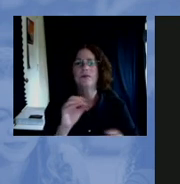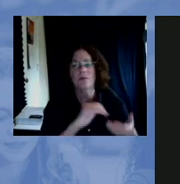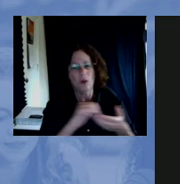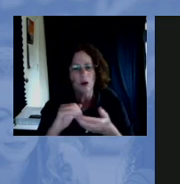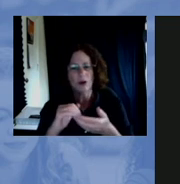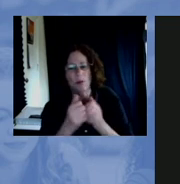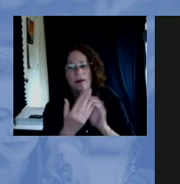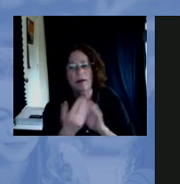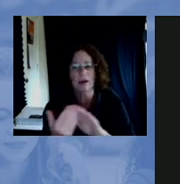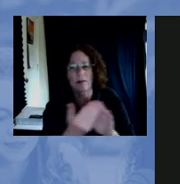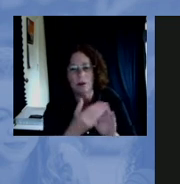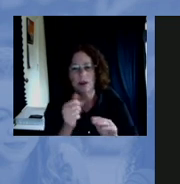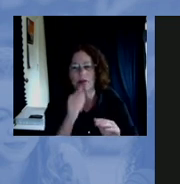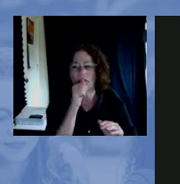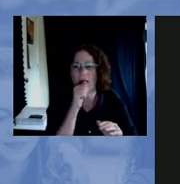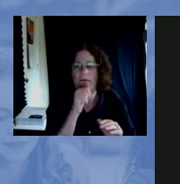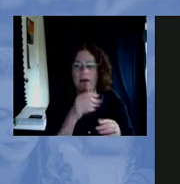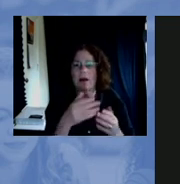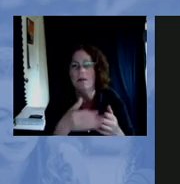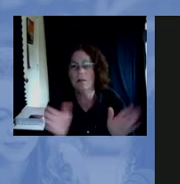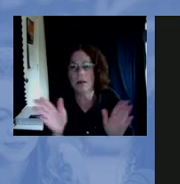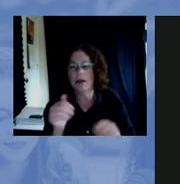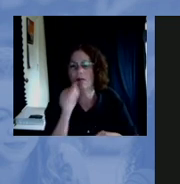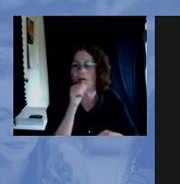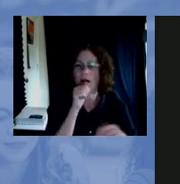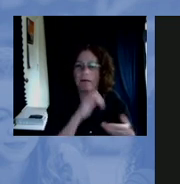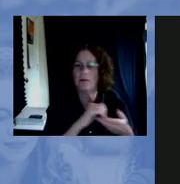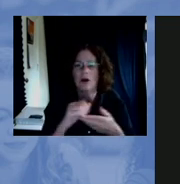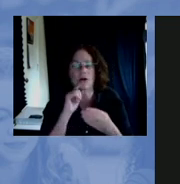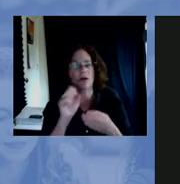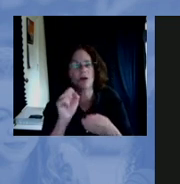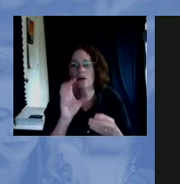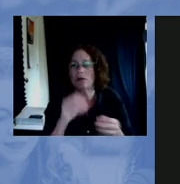PRIVATE, PUBLIC AND PRIVATE PARTNERSHIPS ARE VITALLY IMPORTANT TO US AND WORKING WITH COMMUNITIES